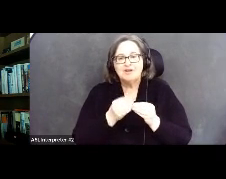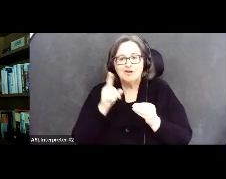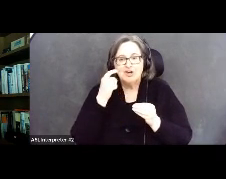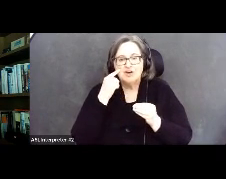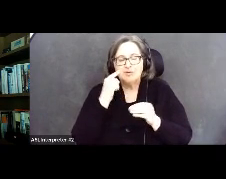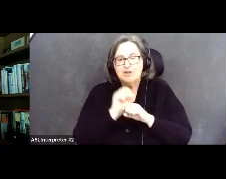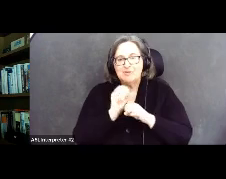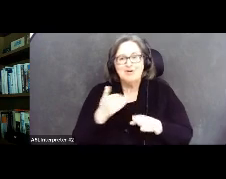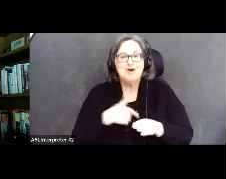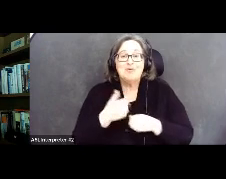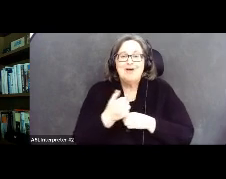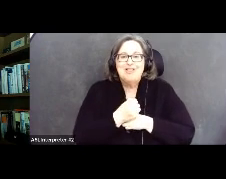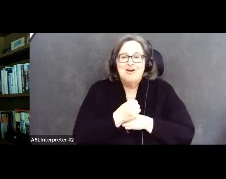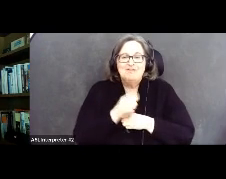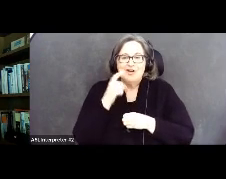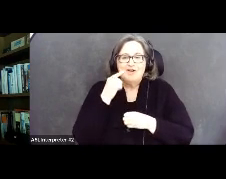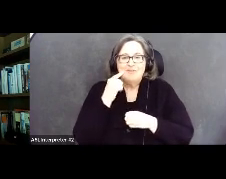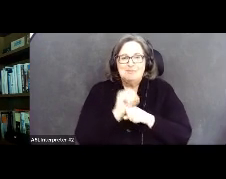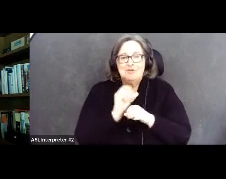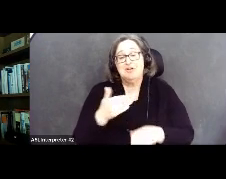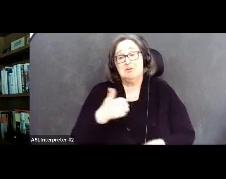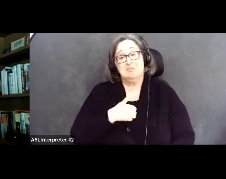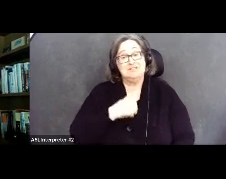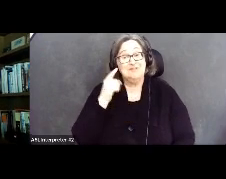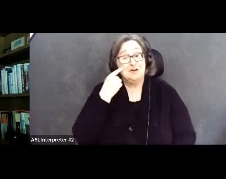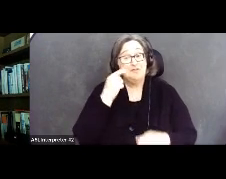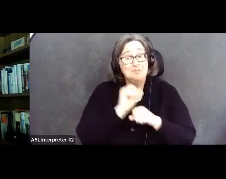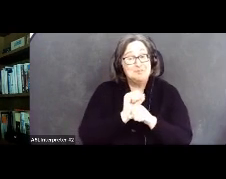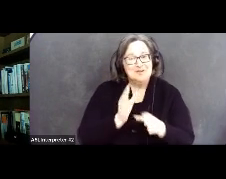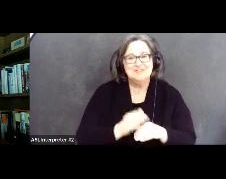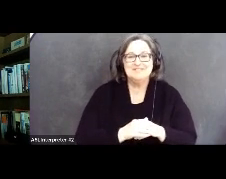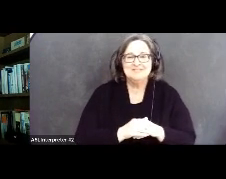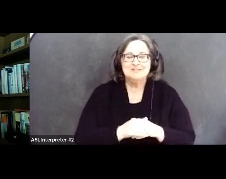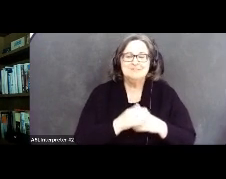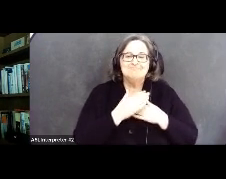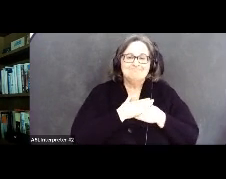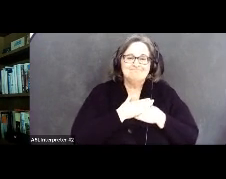We love government employees. I am a government employee. Very close to my heart. In a few